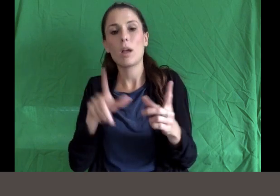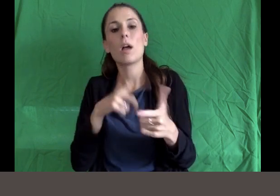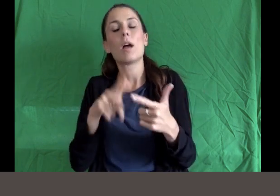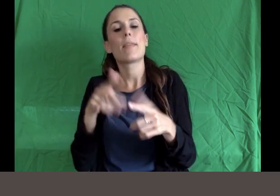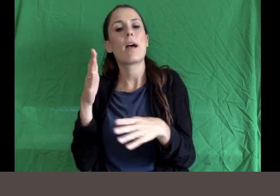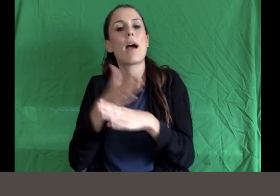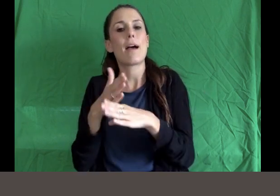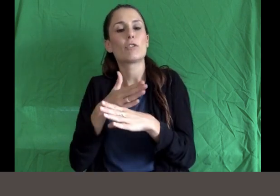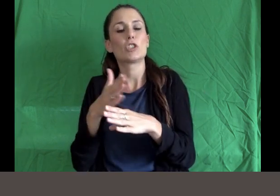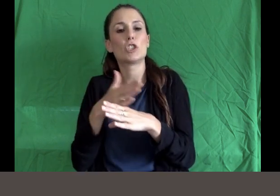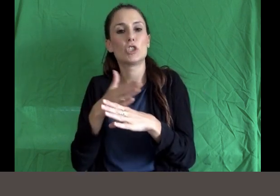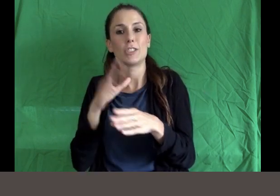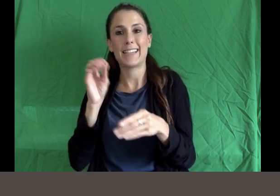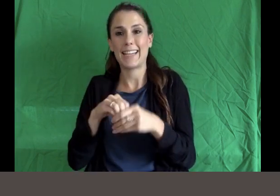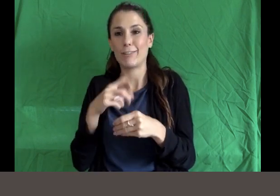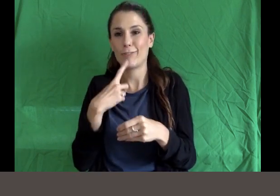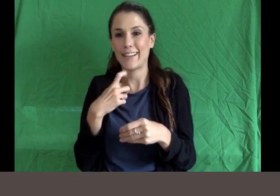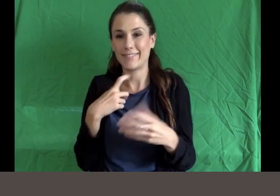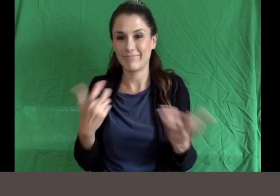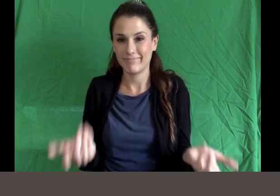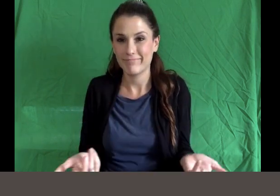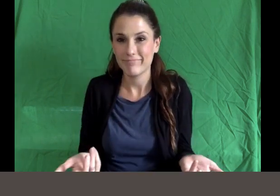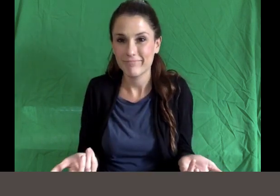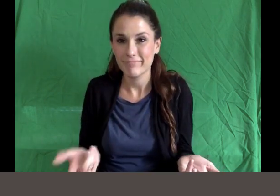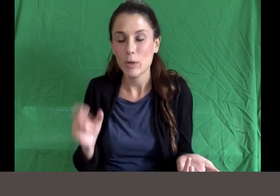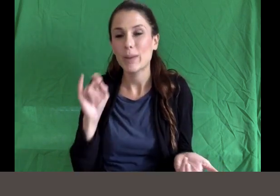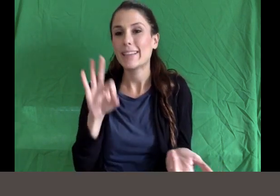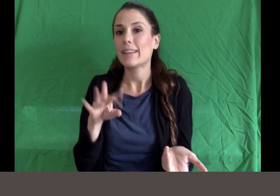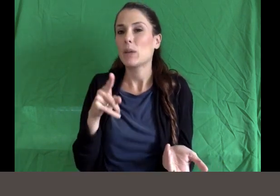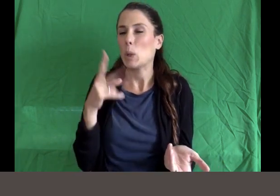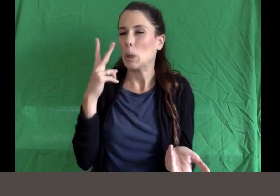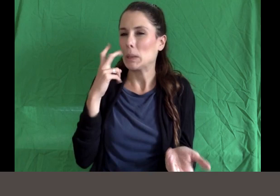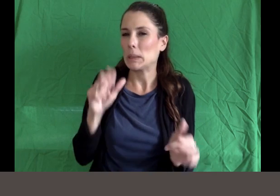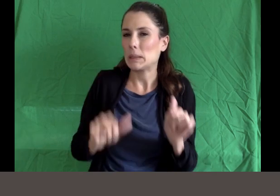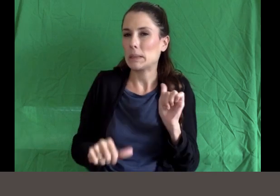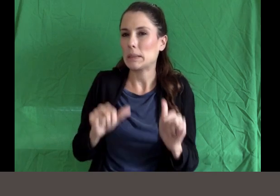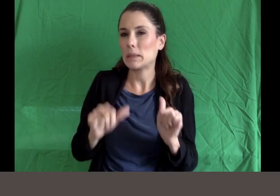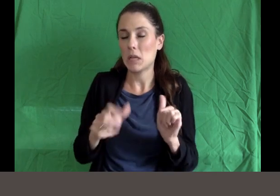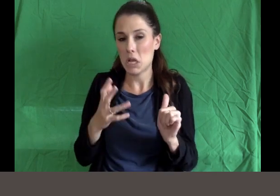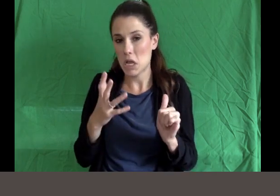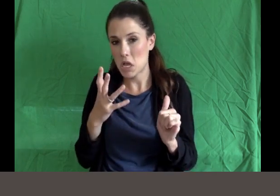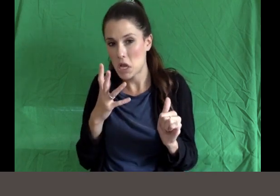in red now if you were doubtful as to whether or not there was an increase in the daily average